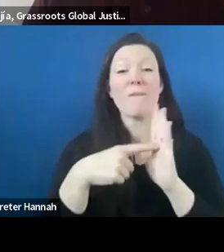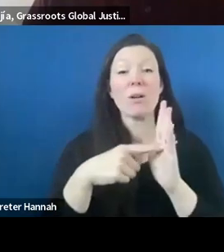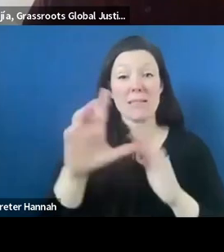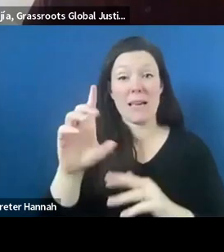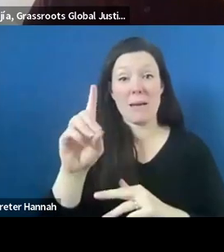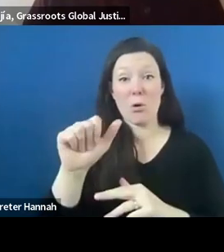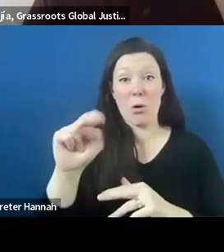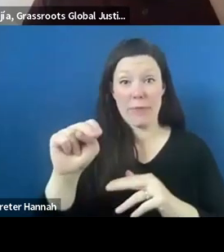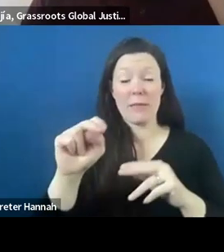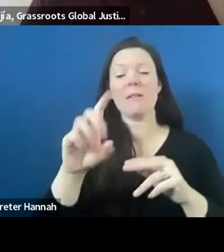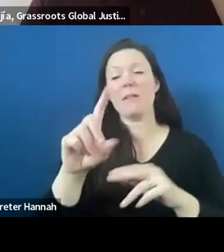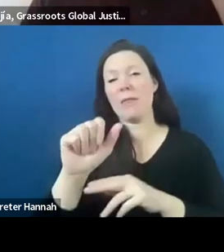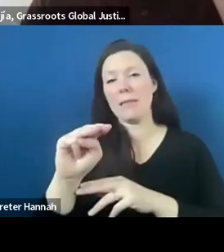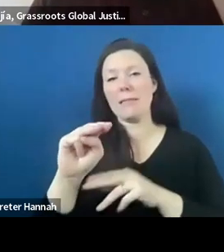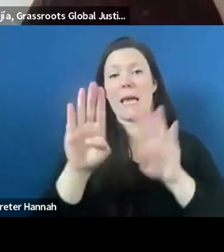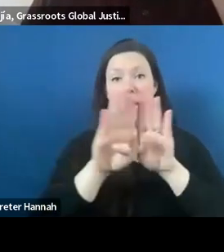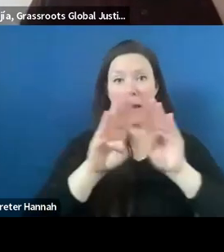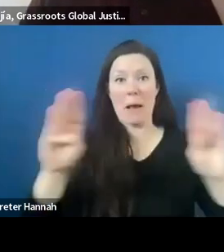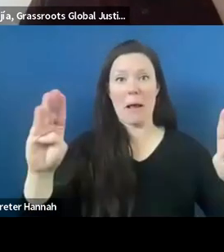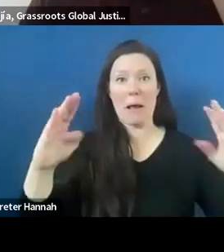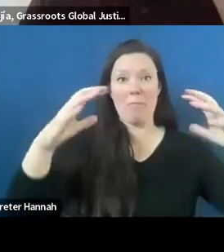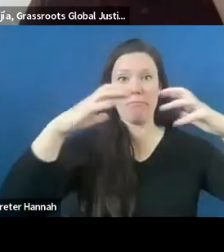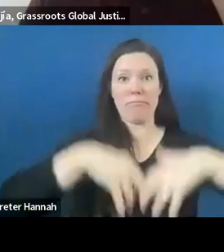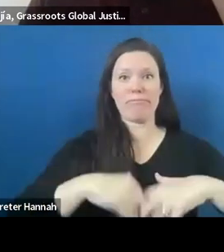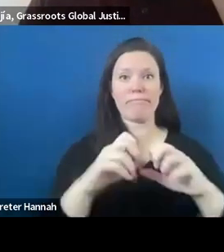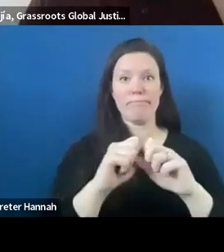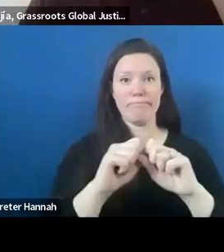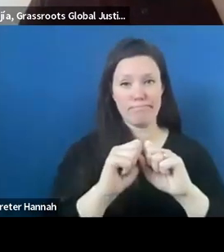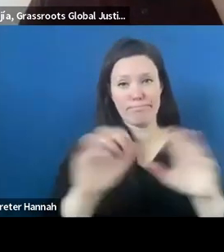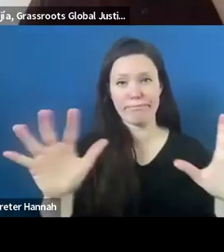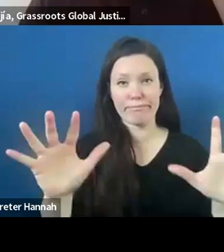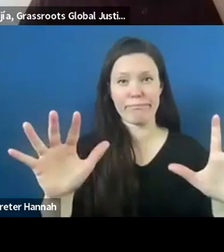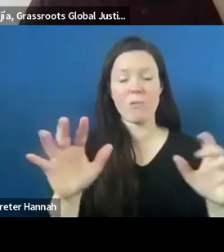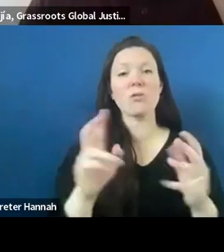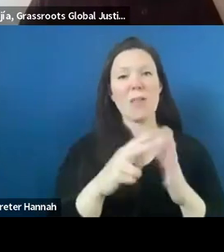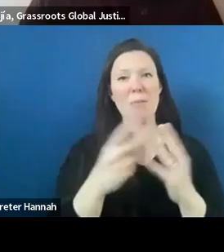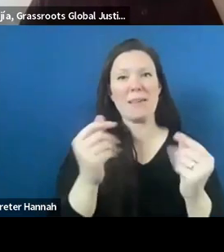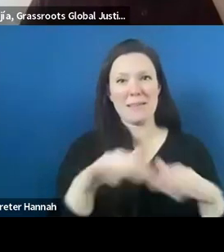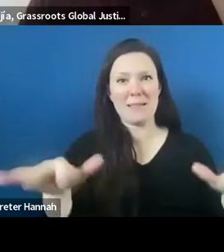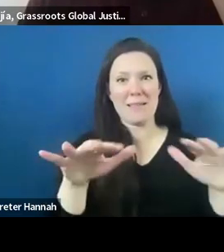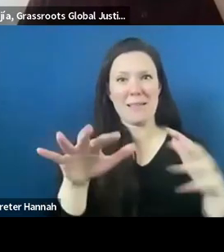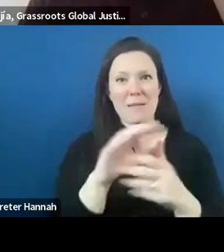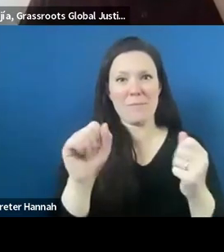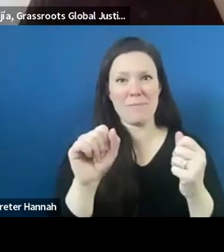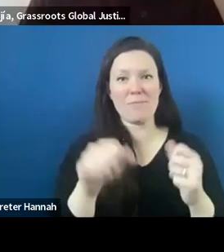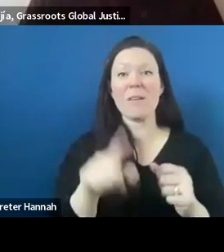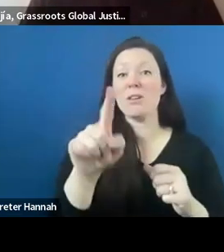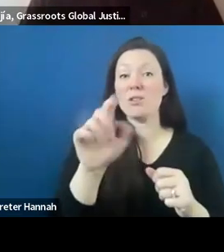And then but in addition, it's been calculated by Leonard de Klerk that there was 150 million metric ton CO2 equivalent